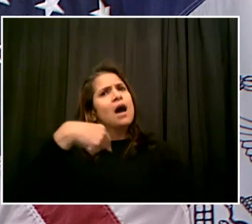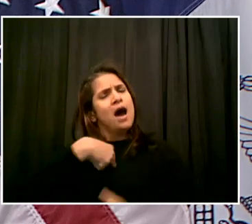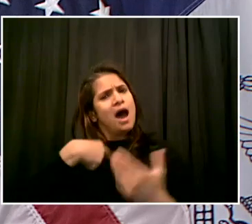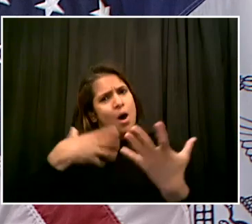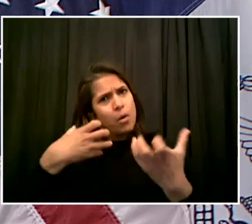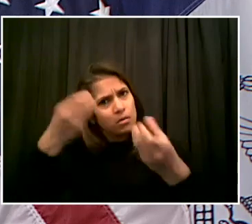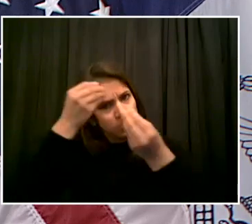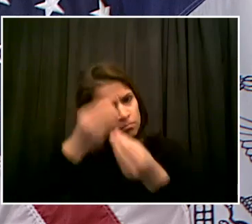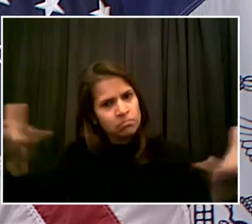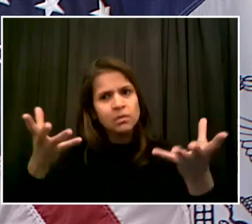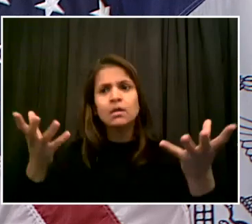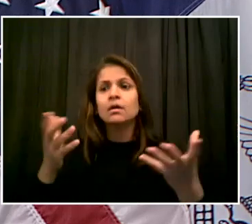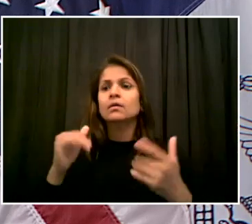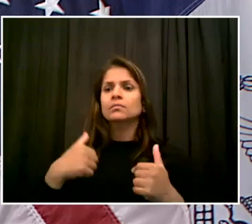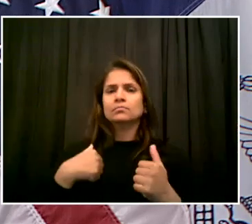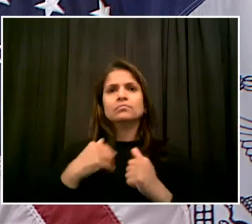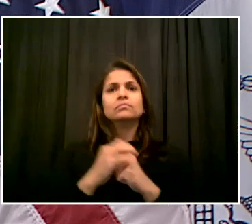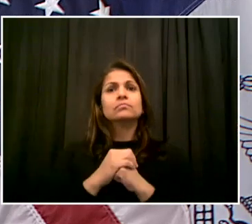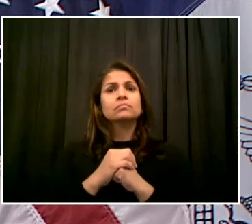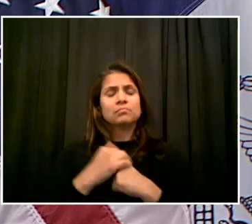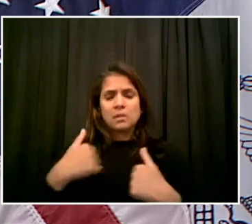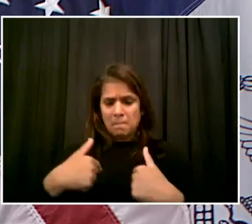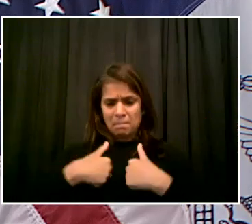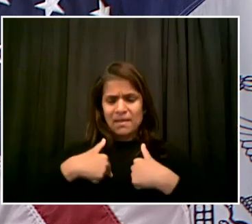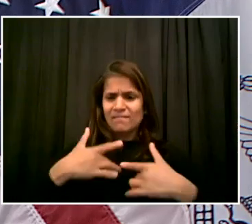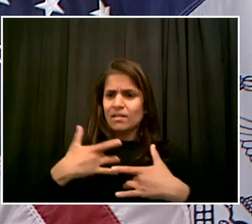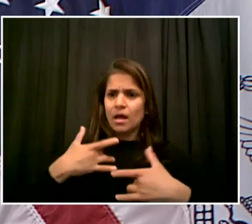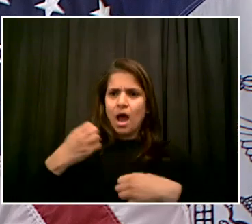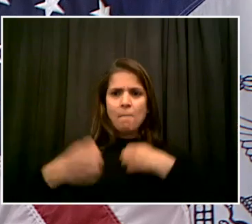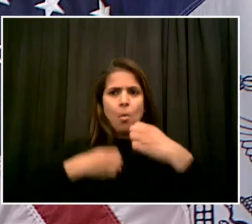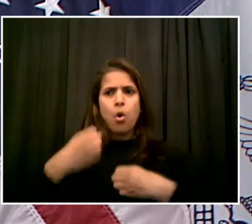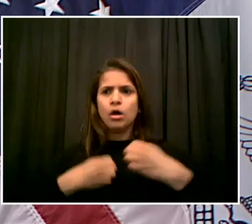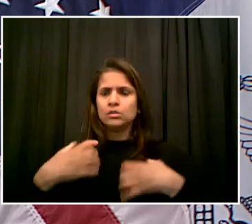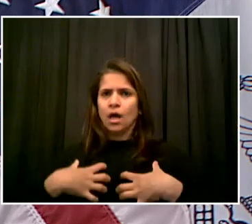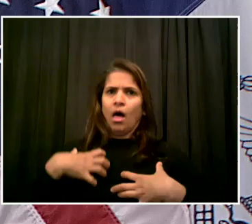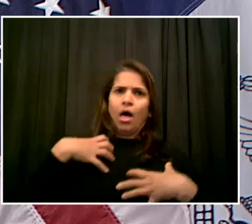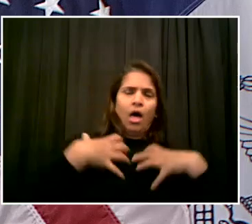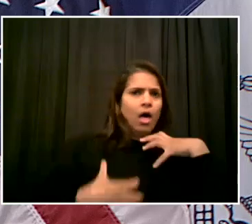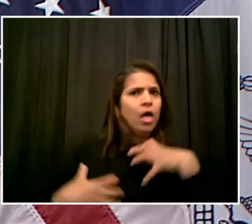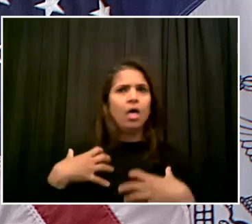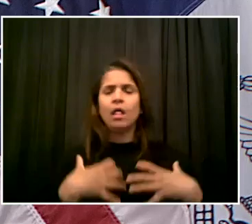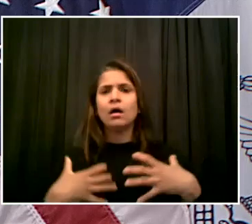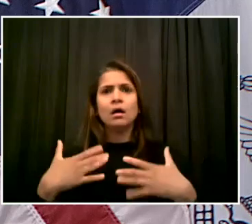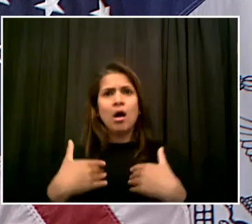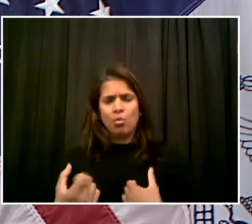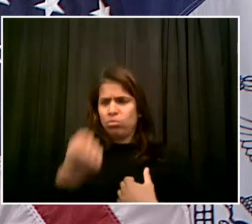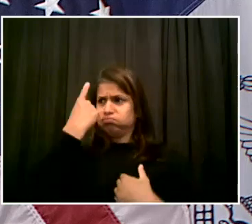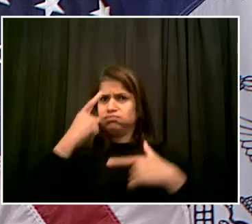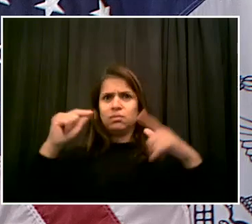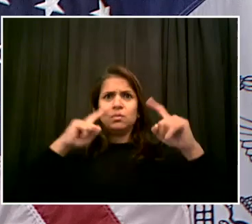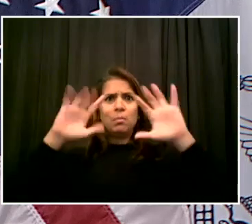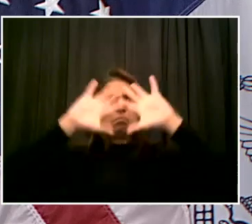FTAIH IN OUR ABILITY TO MOVE FORWARD. I FINALLY WANT TO SAY WE DO